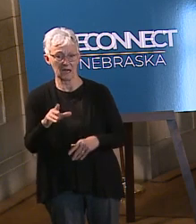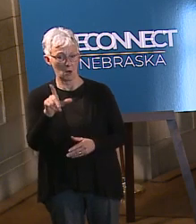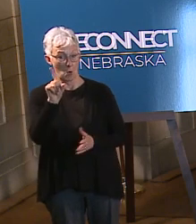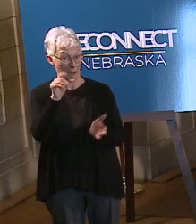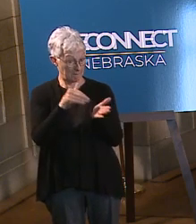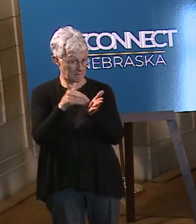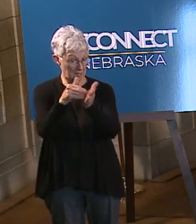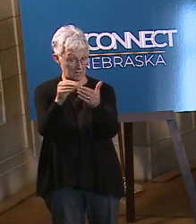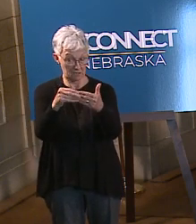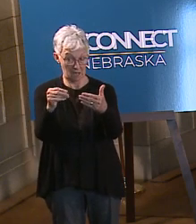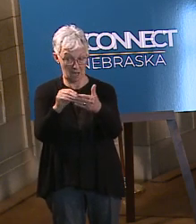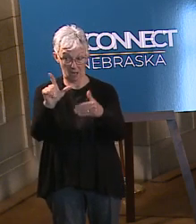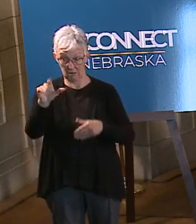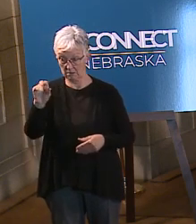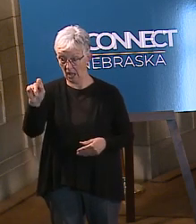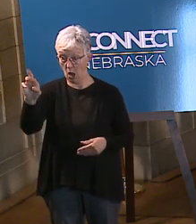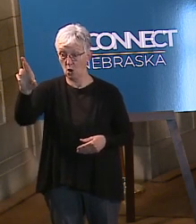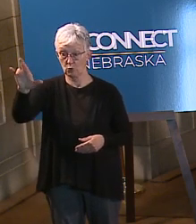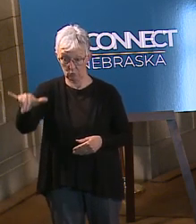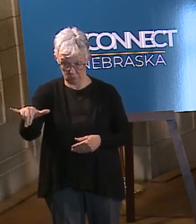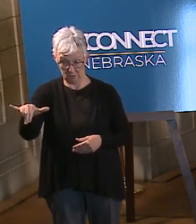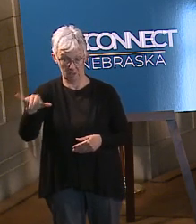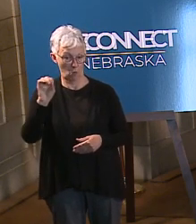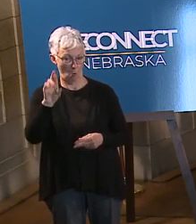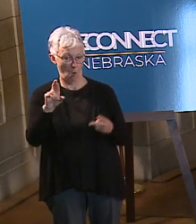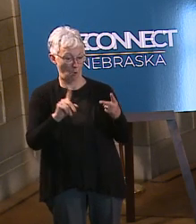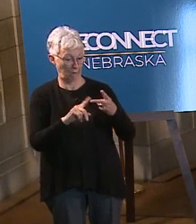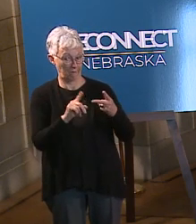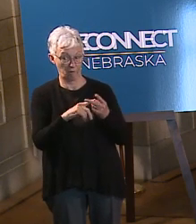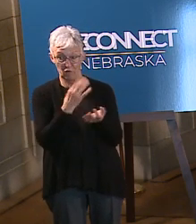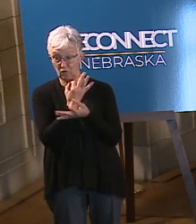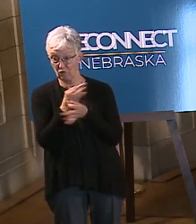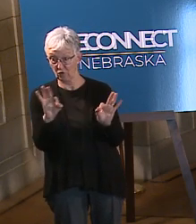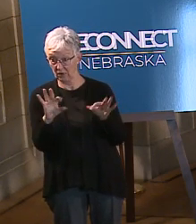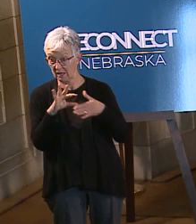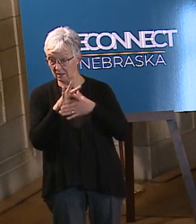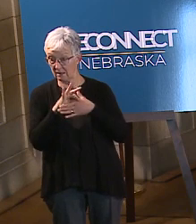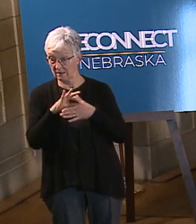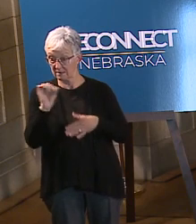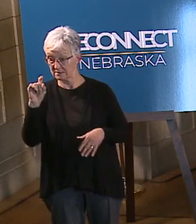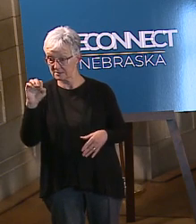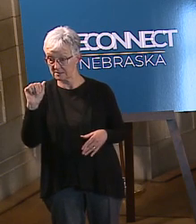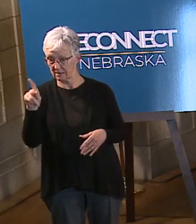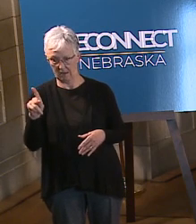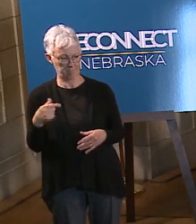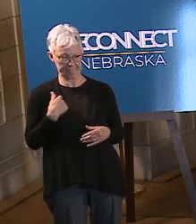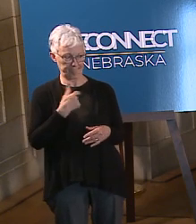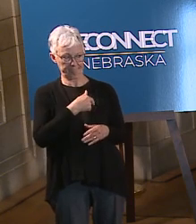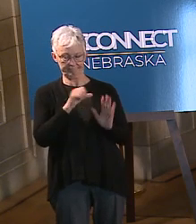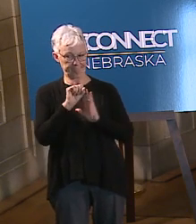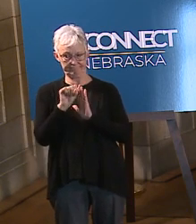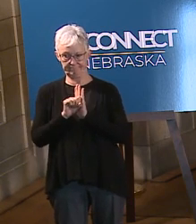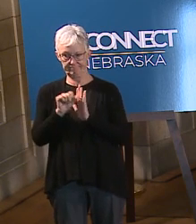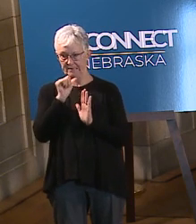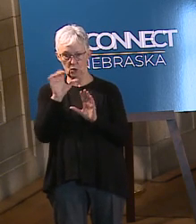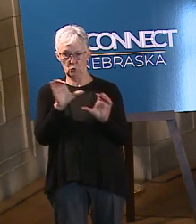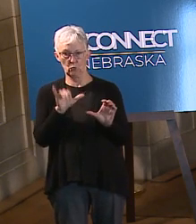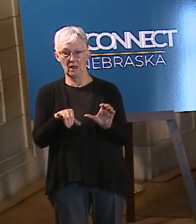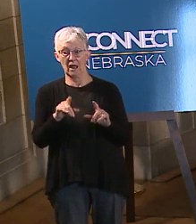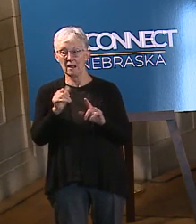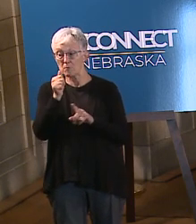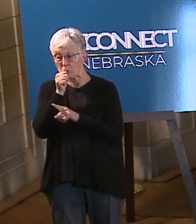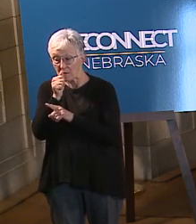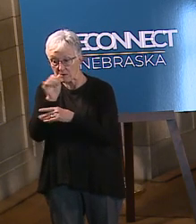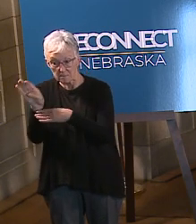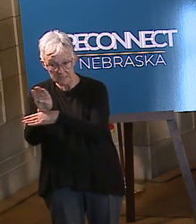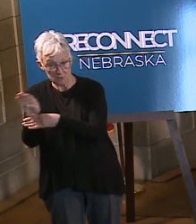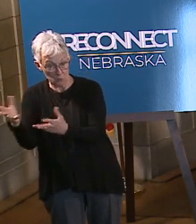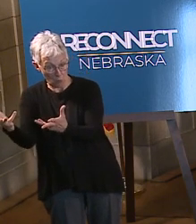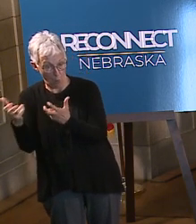GET THAT MOVING.